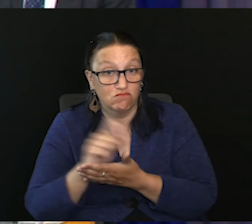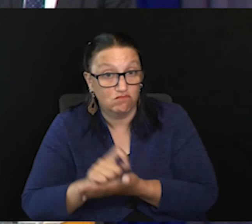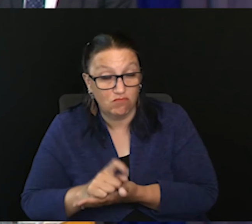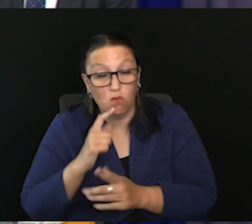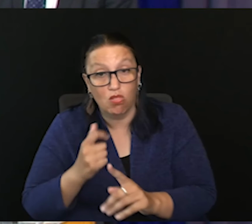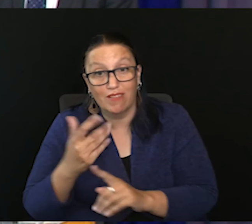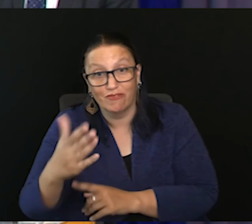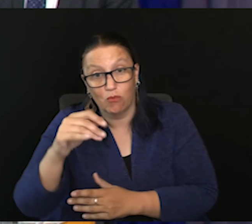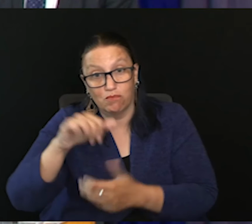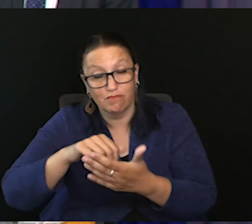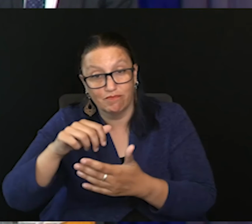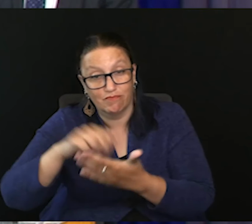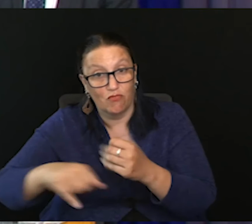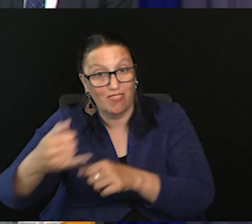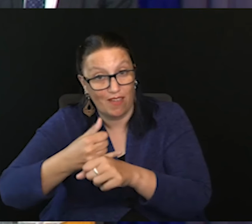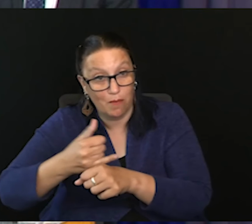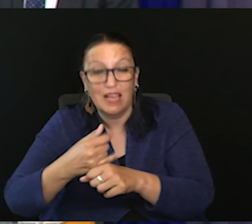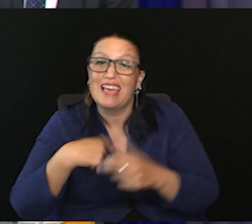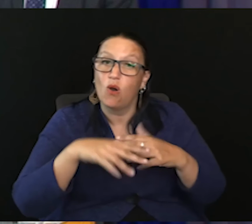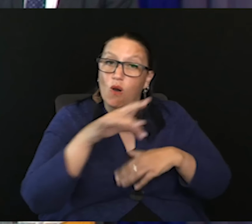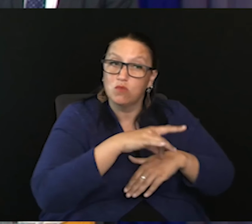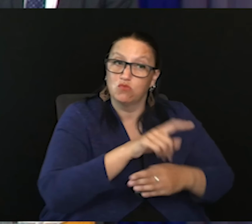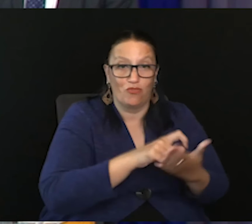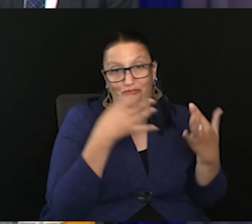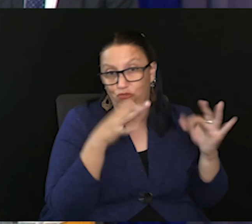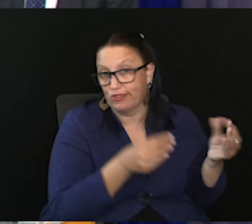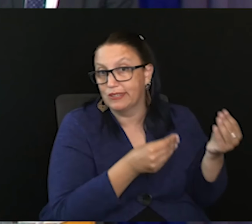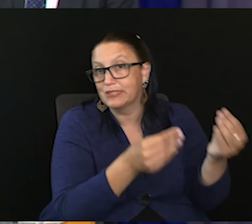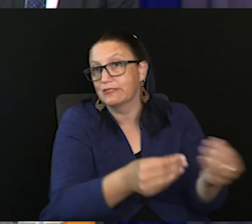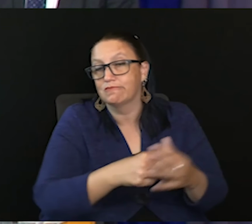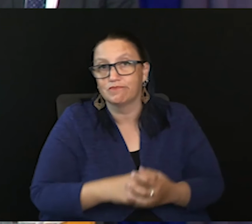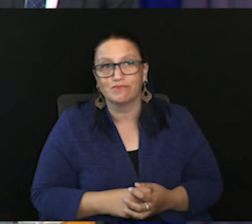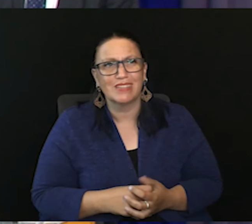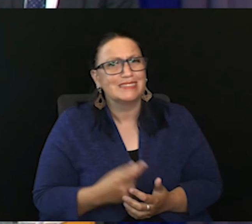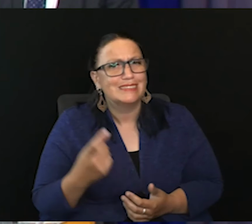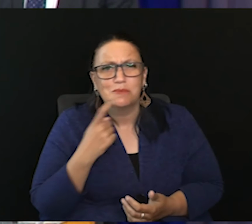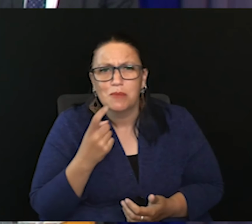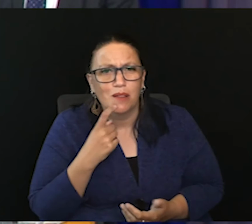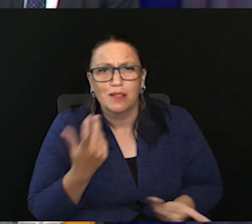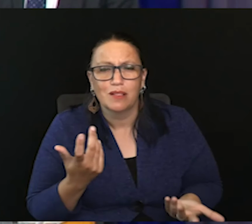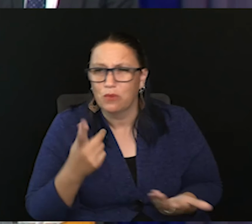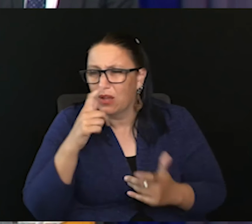So simple and easy subject to the gateway